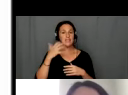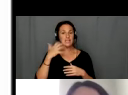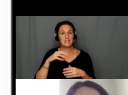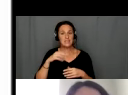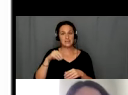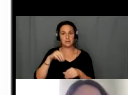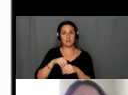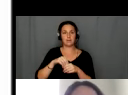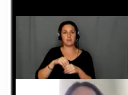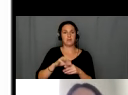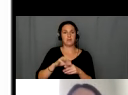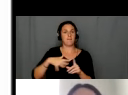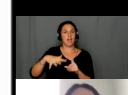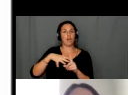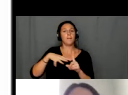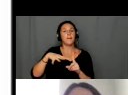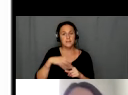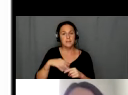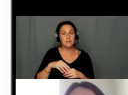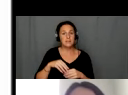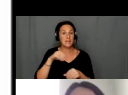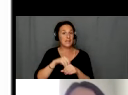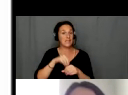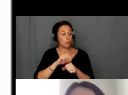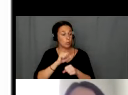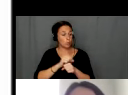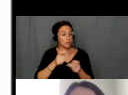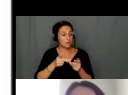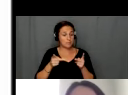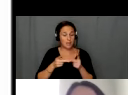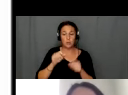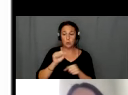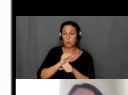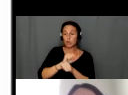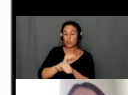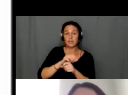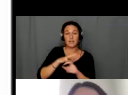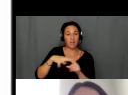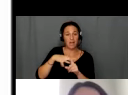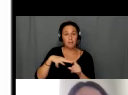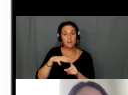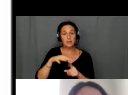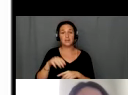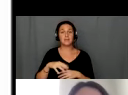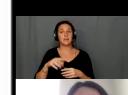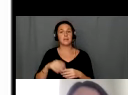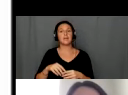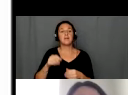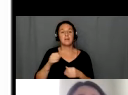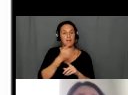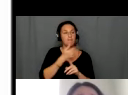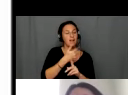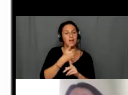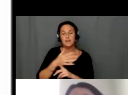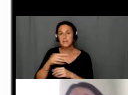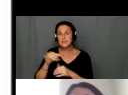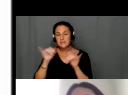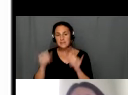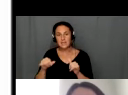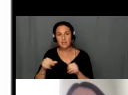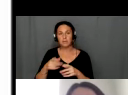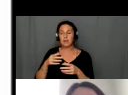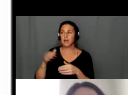And so in these indoor workspaces, these working environments, lack systems to help workers control their heatstage or manage manage their heat stress.